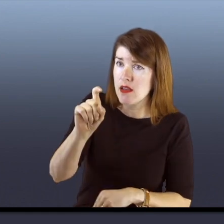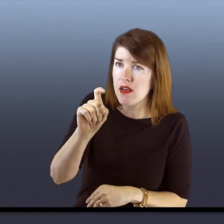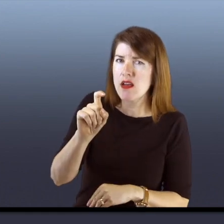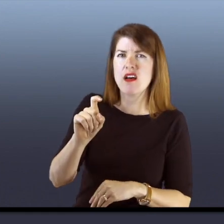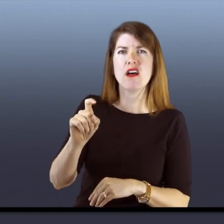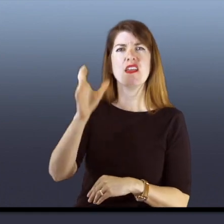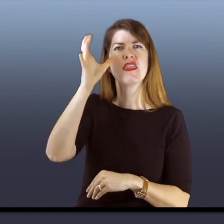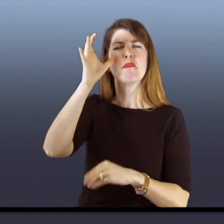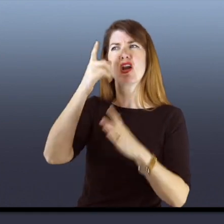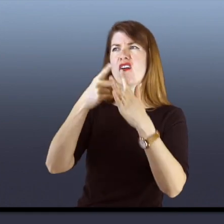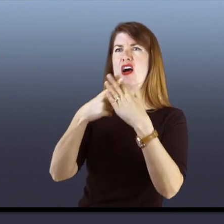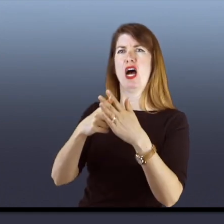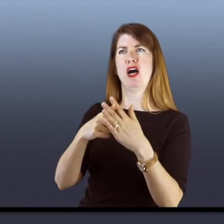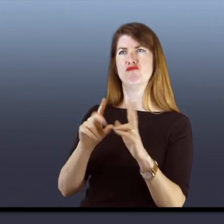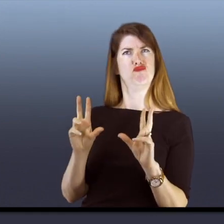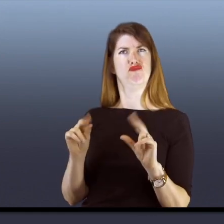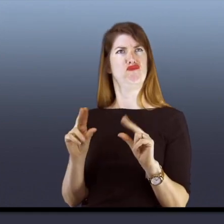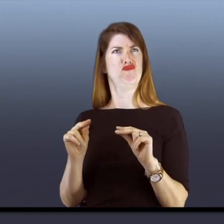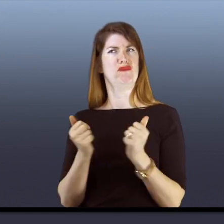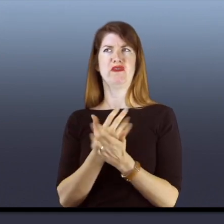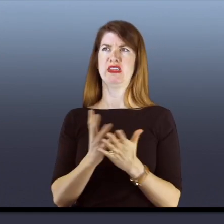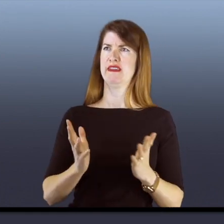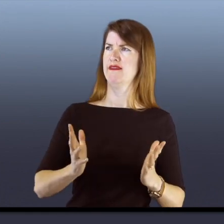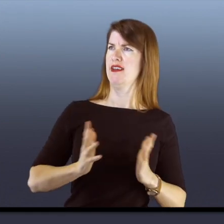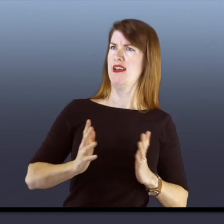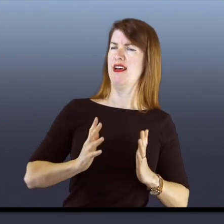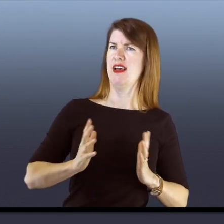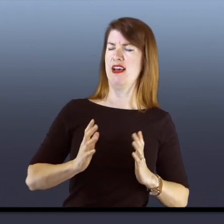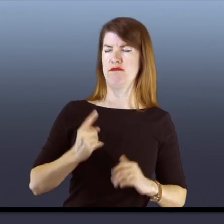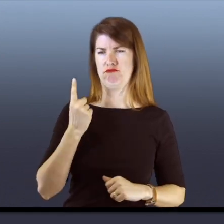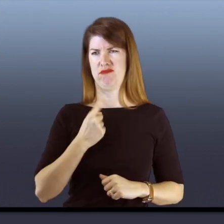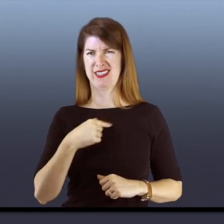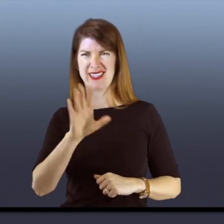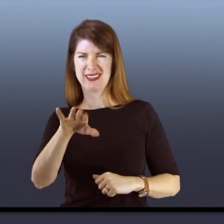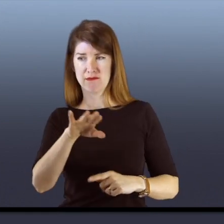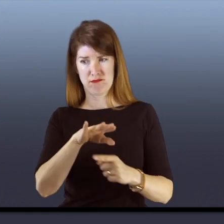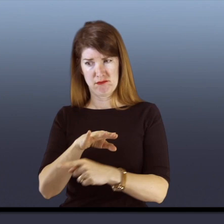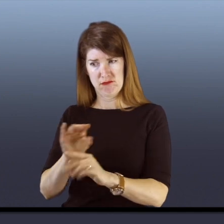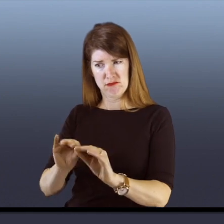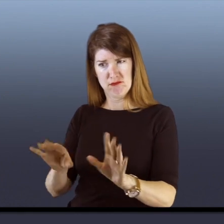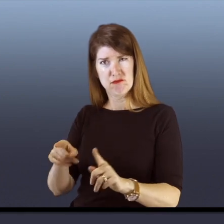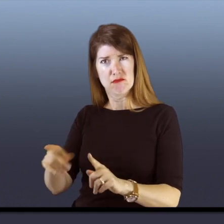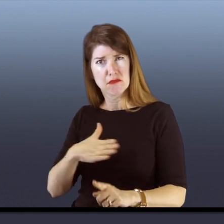And at first, the parent was like, well, no, nothing's happened, everything's fine. And I'm like, well, she's visibly upset.